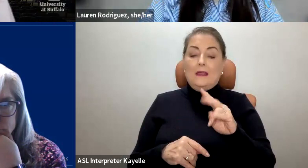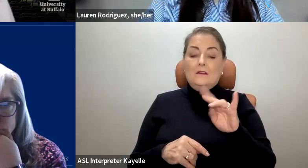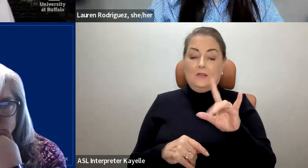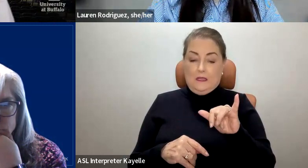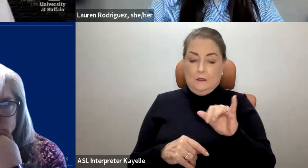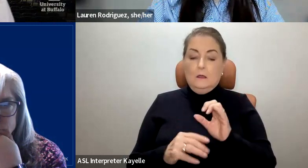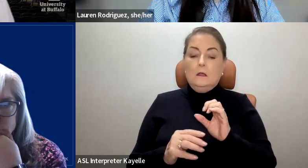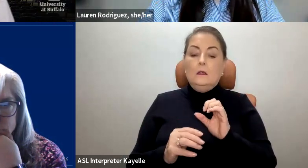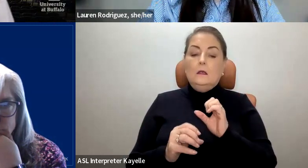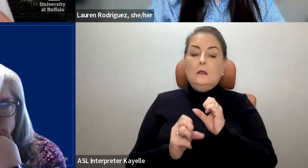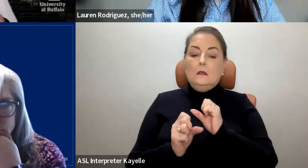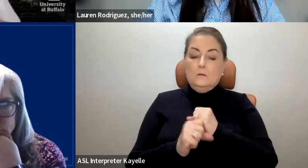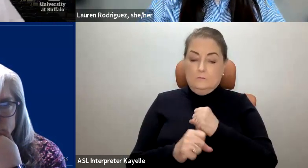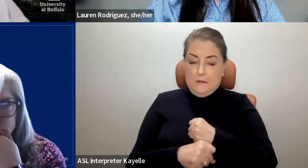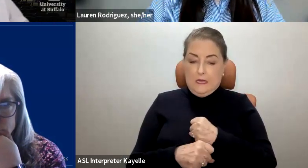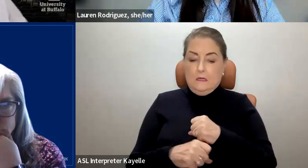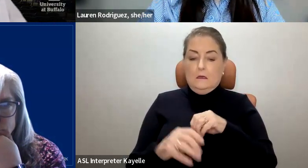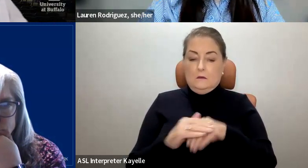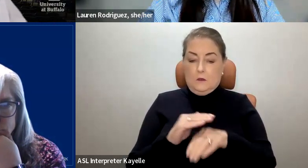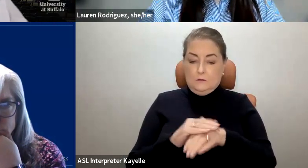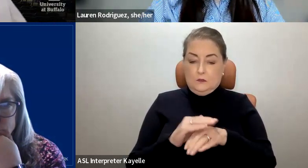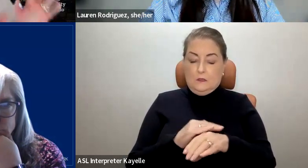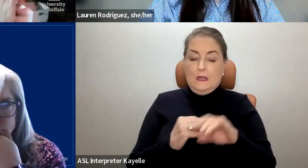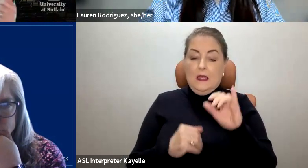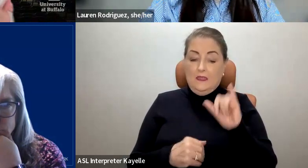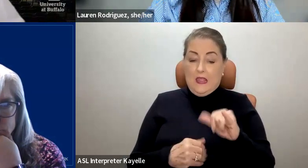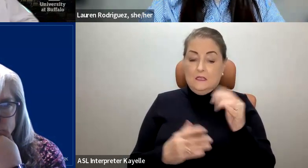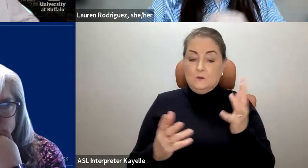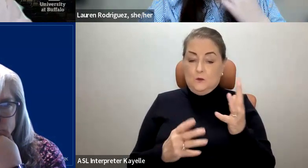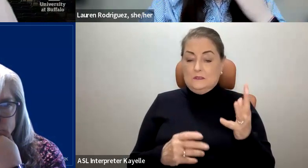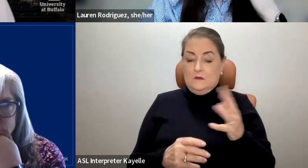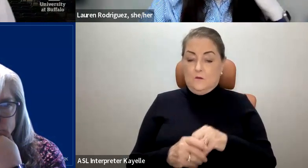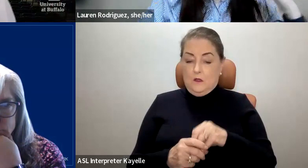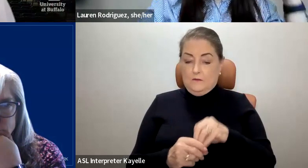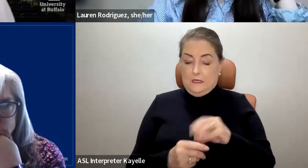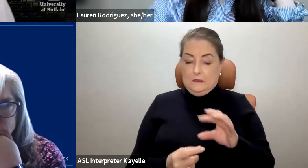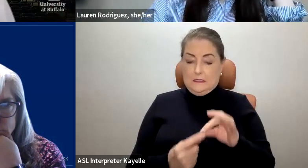that's what goes into the exception request process. And again, most of the tools are going to go through that